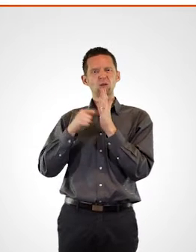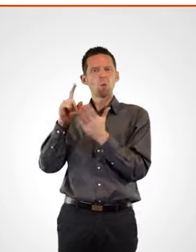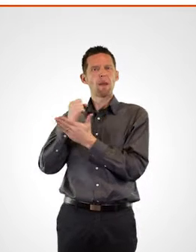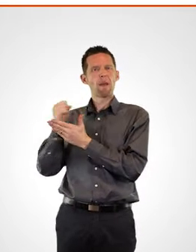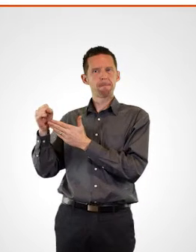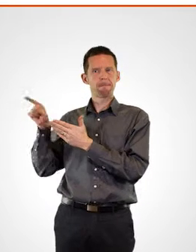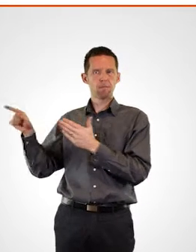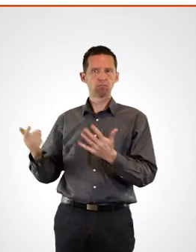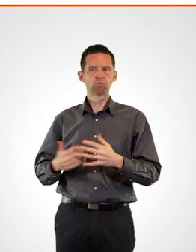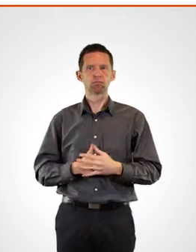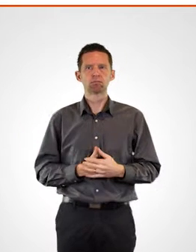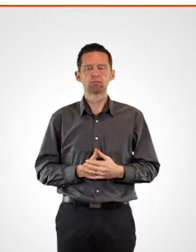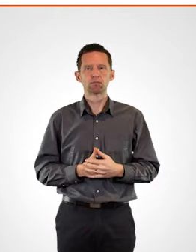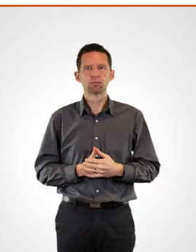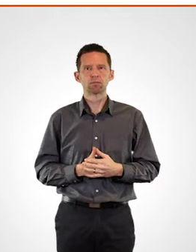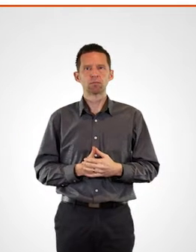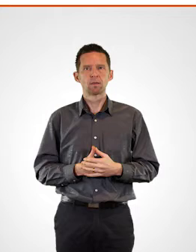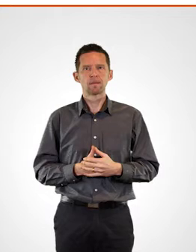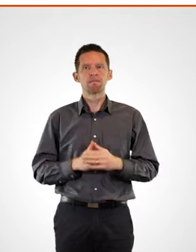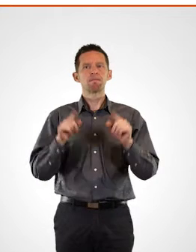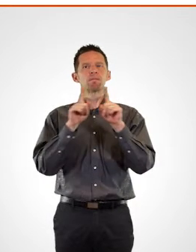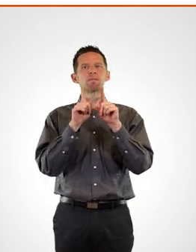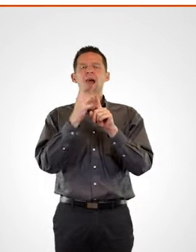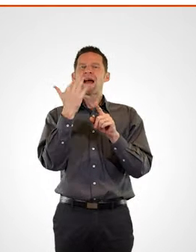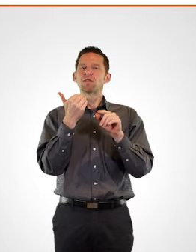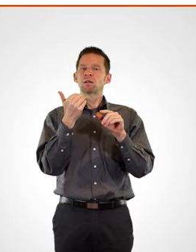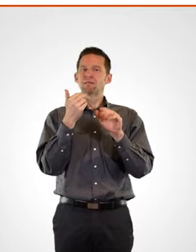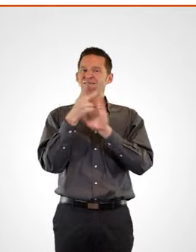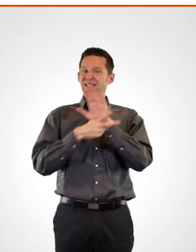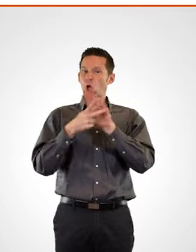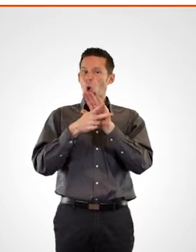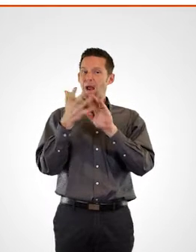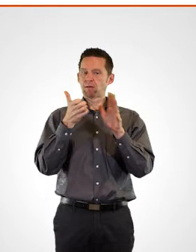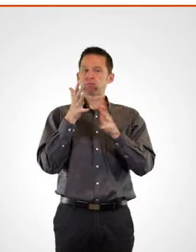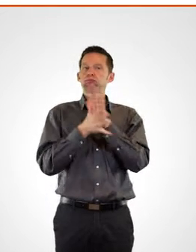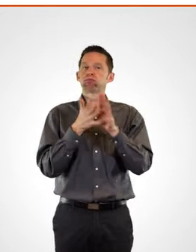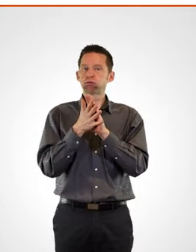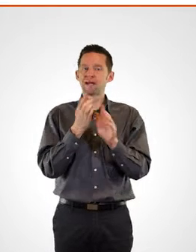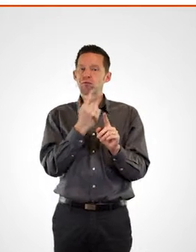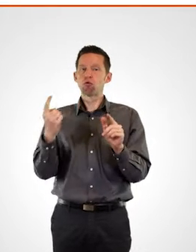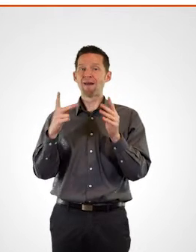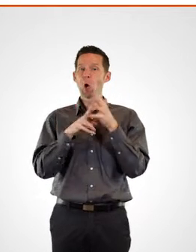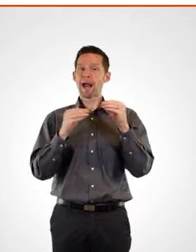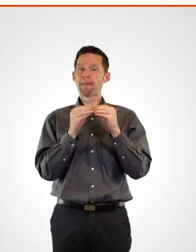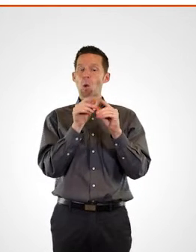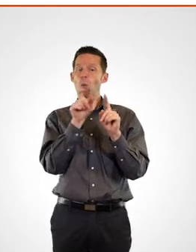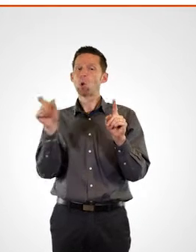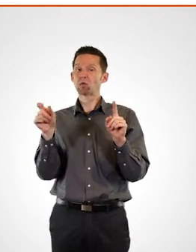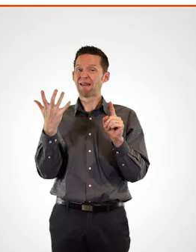that vocabulary card corresponds to. There are also signed video models for every vocabulary word